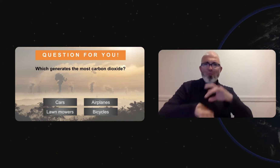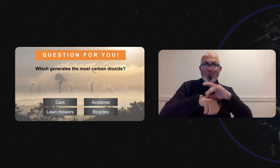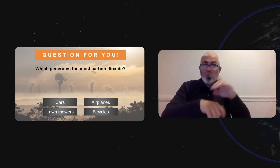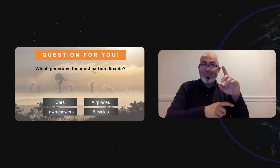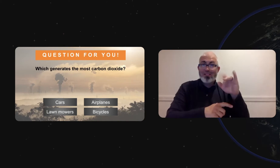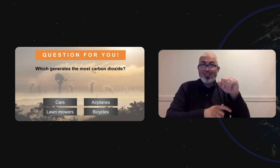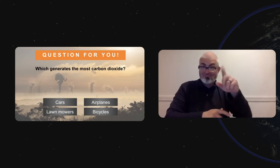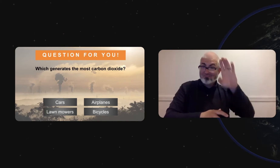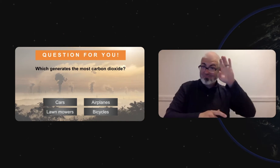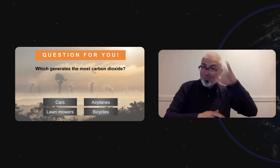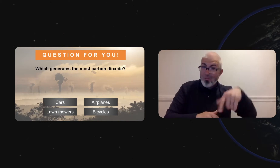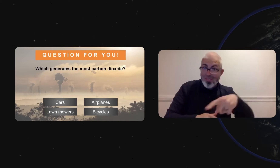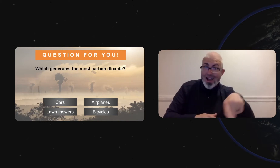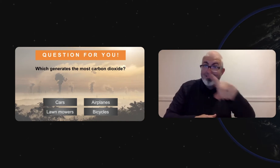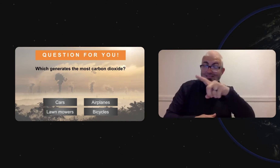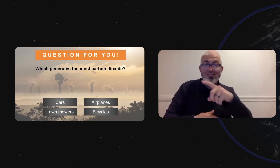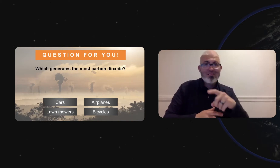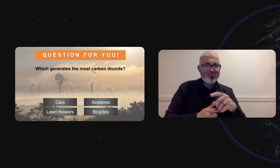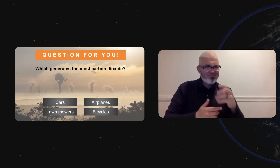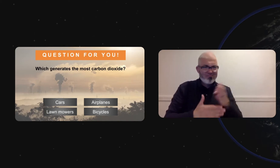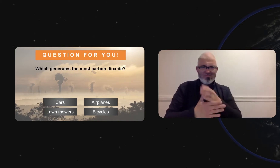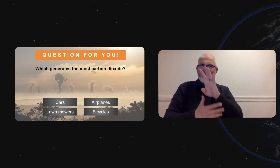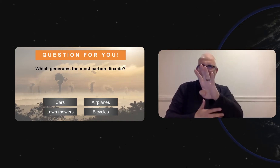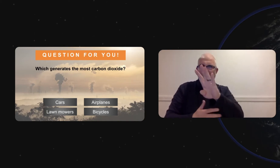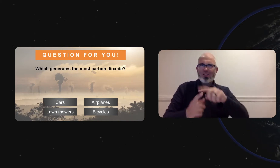That's incredibly old.